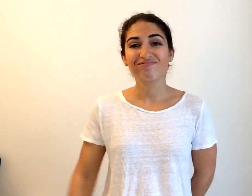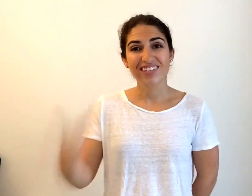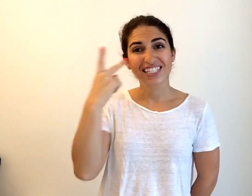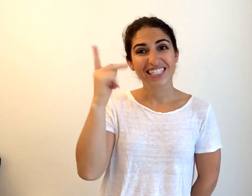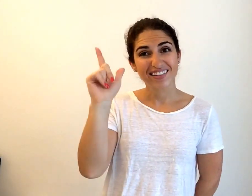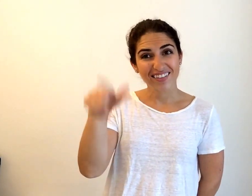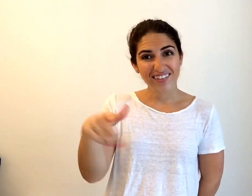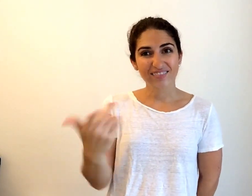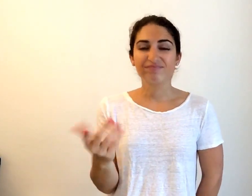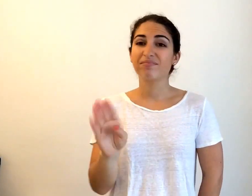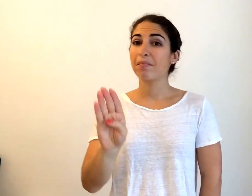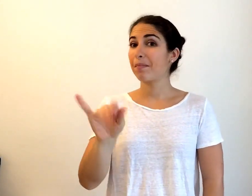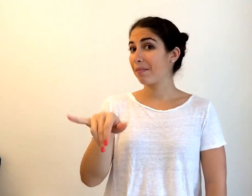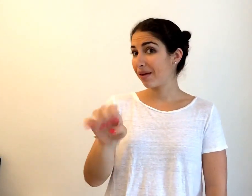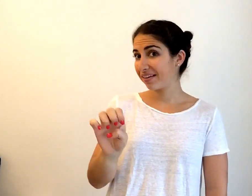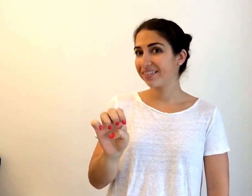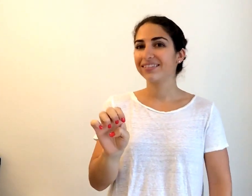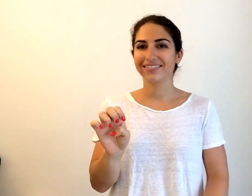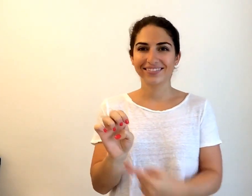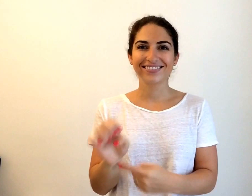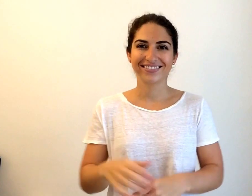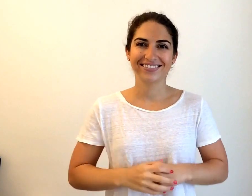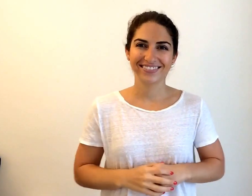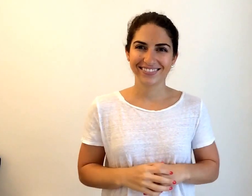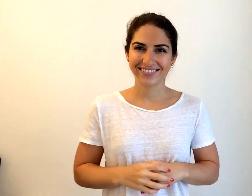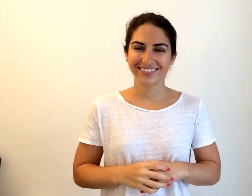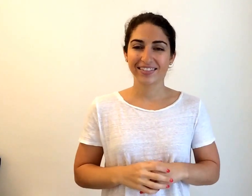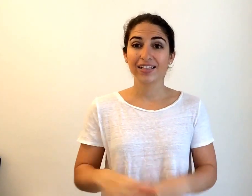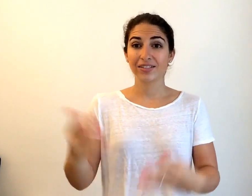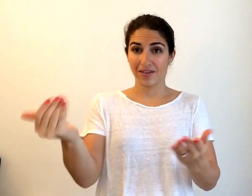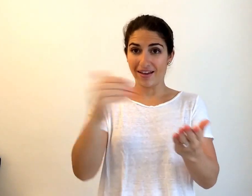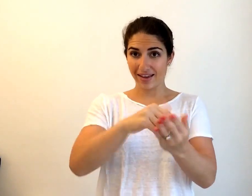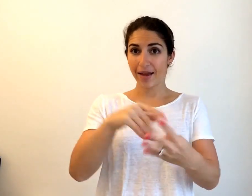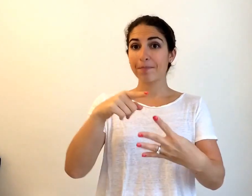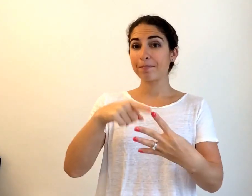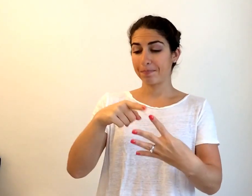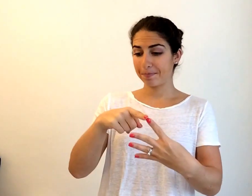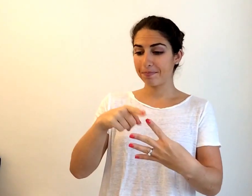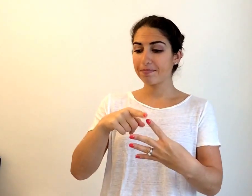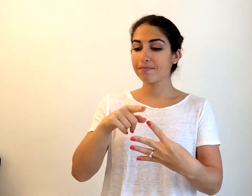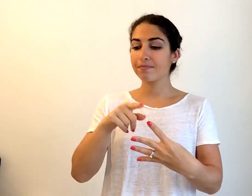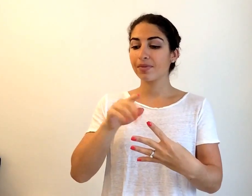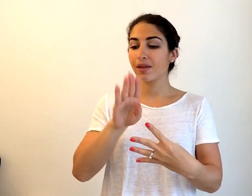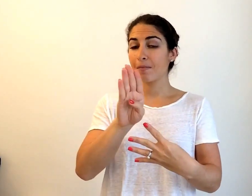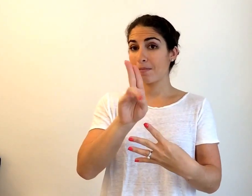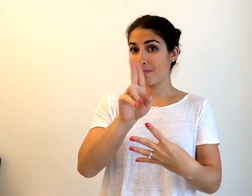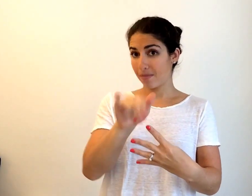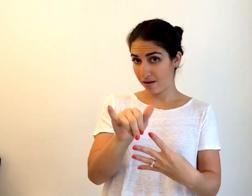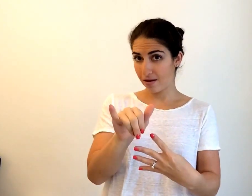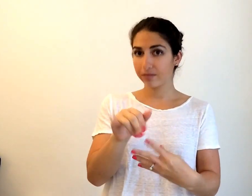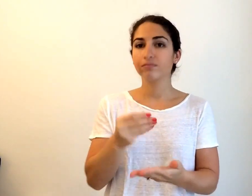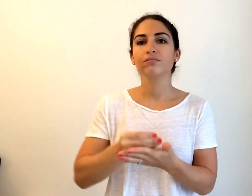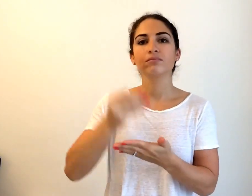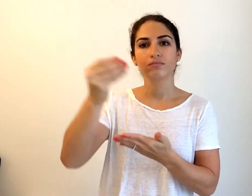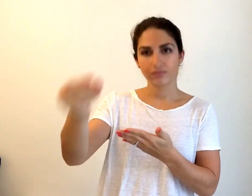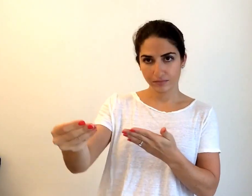later" - Sign "SEE-YOU LATER". So again: BUY as in money is signed like